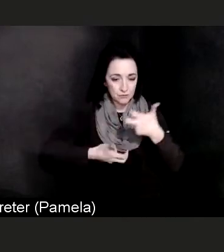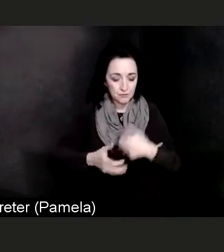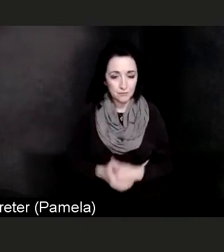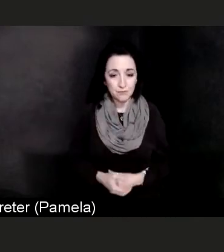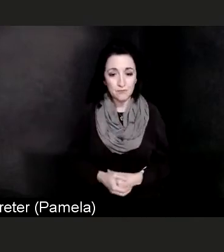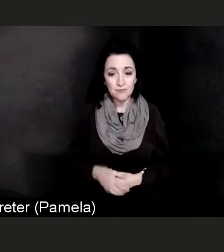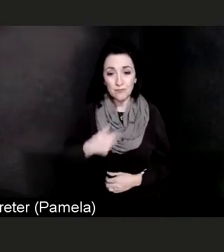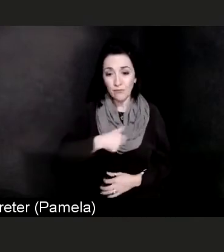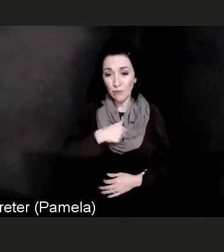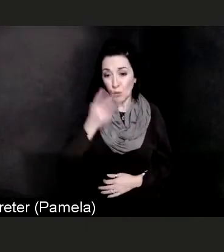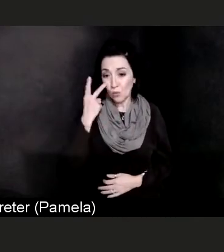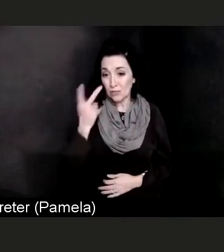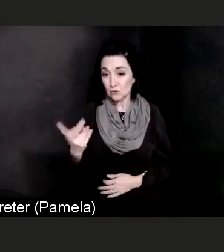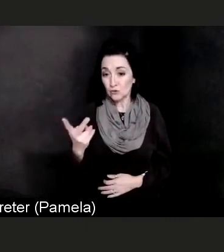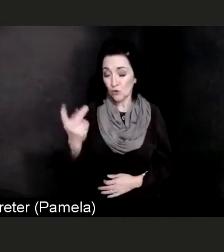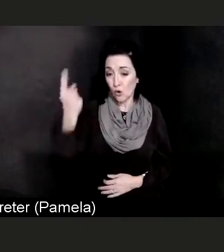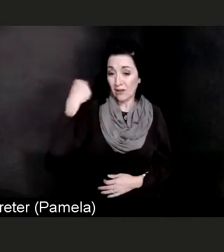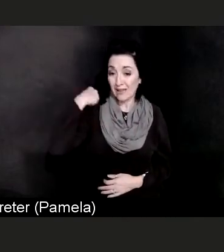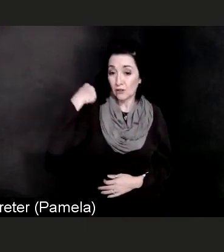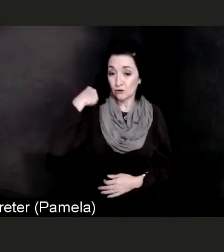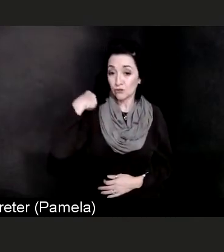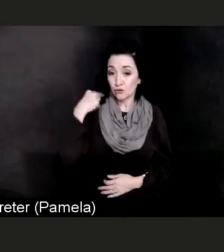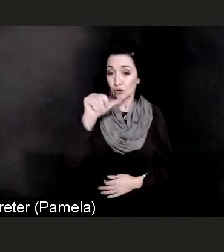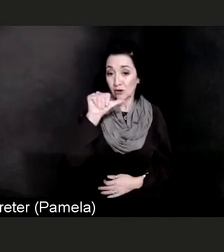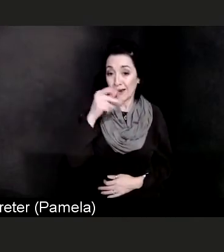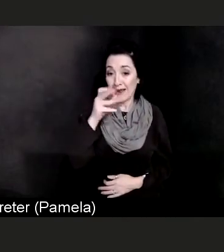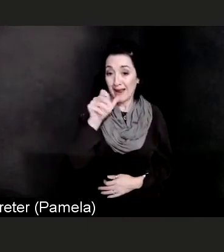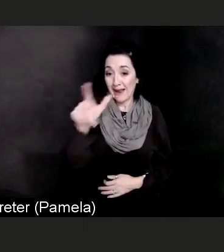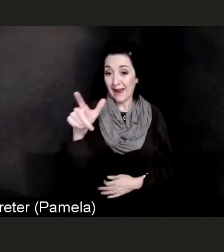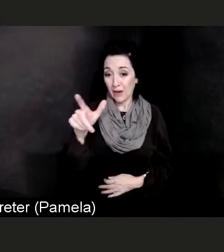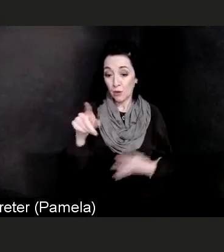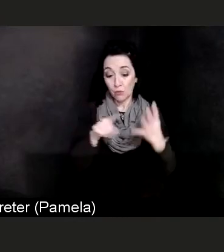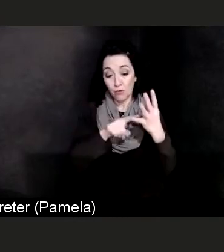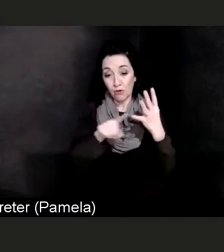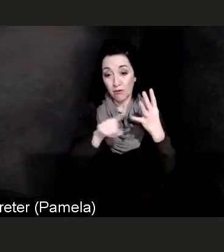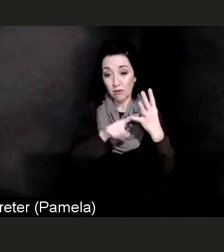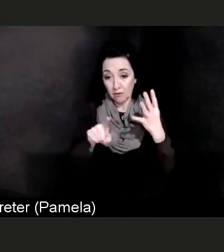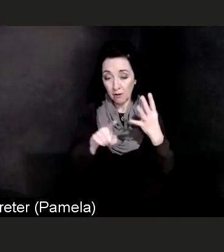of May was what we call our first surge or our first peak.